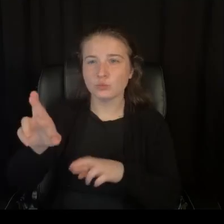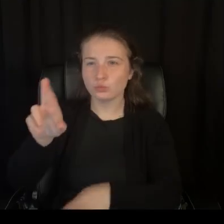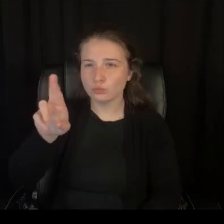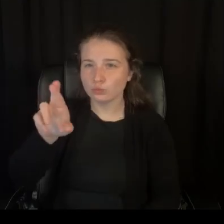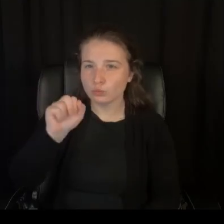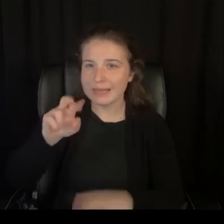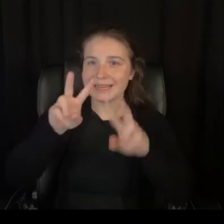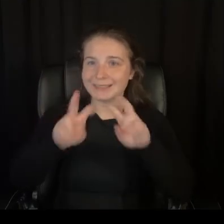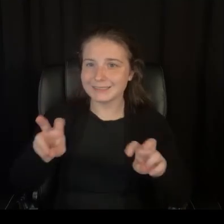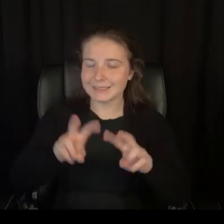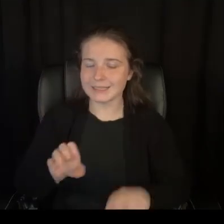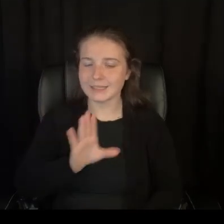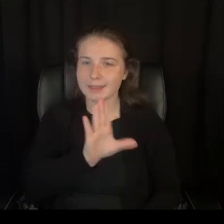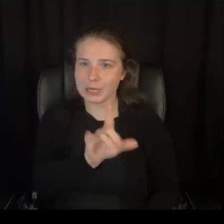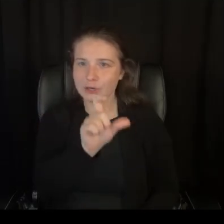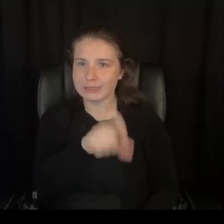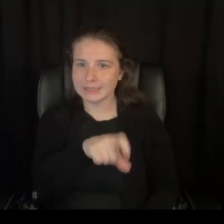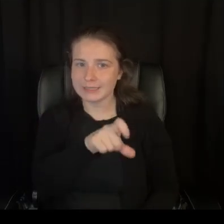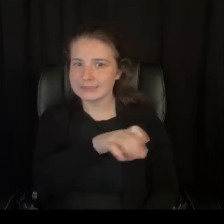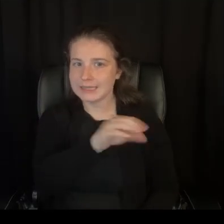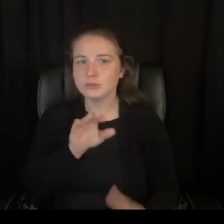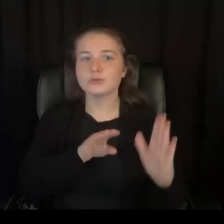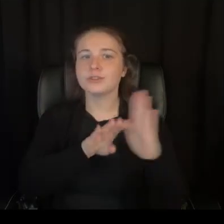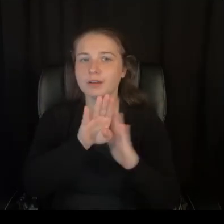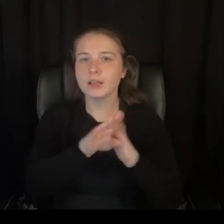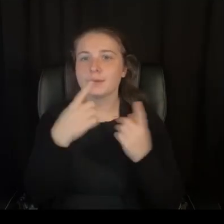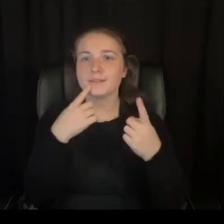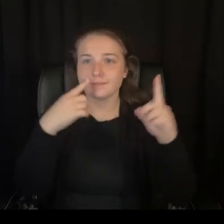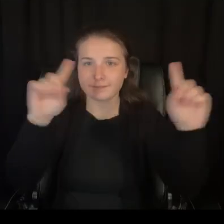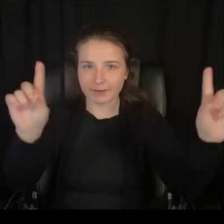and to develop an effective behavior management plan.